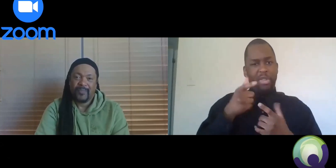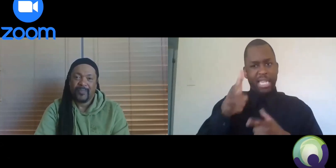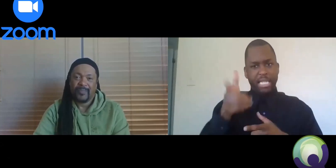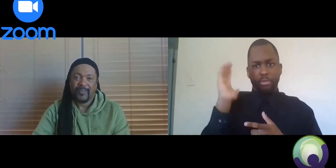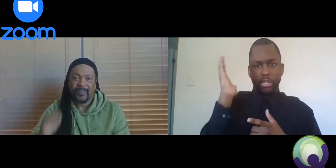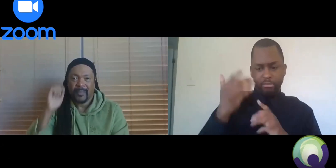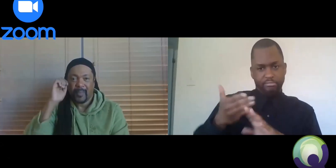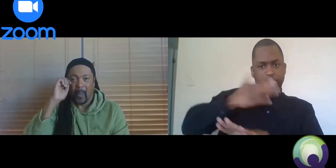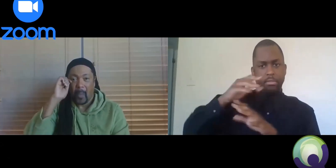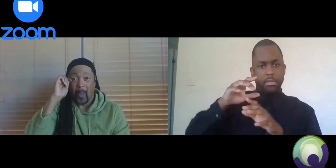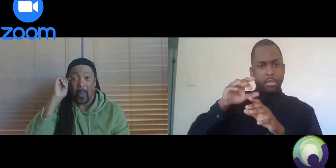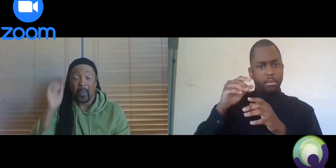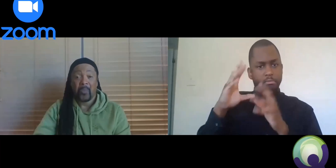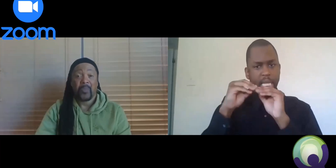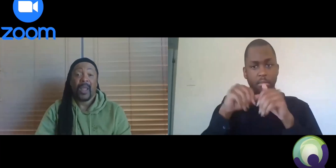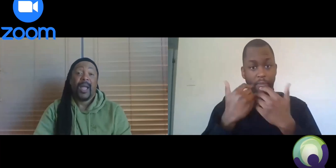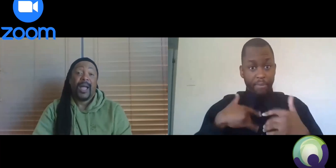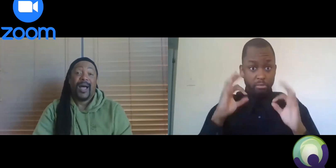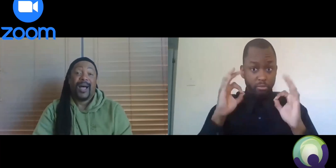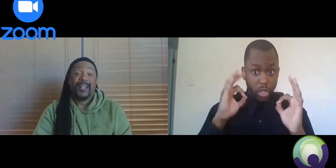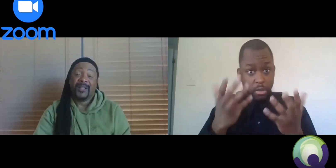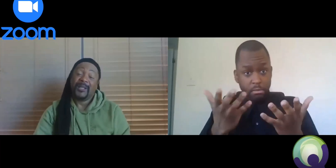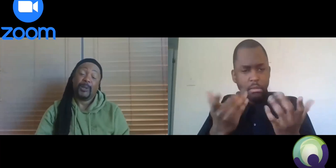How did you feel about the previous meeting. Was everything ok?